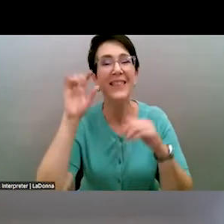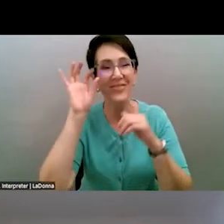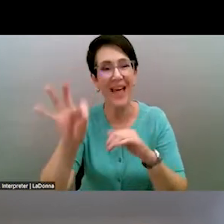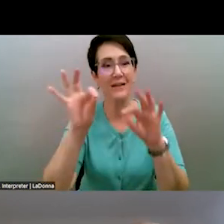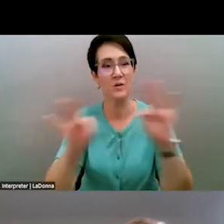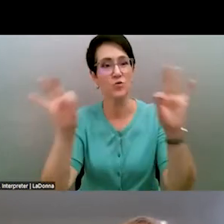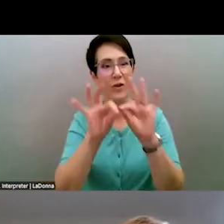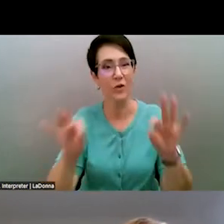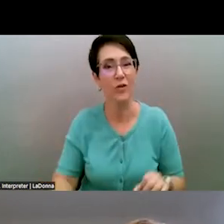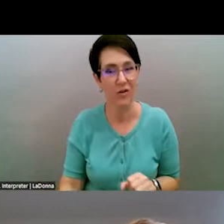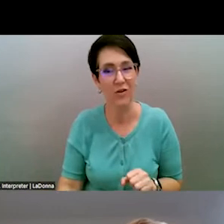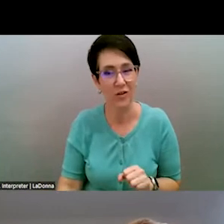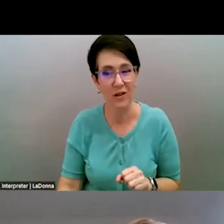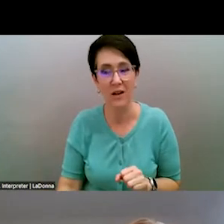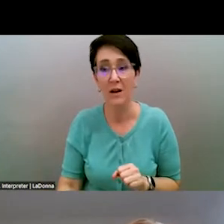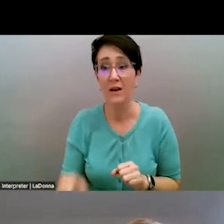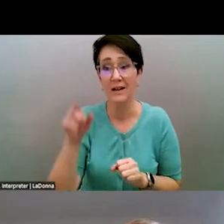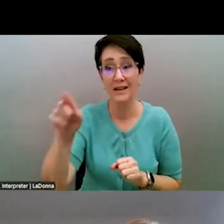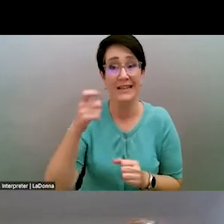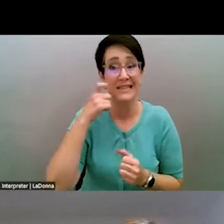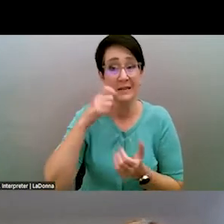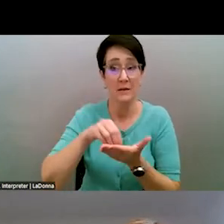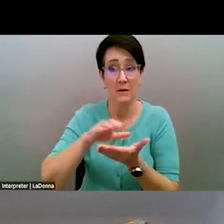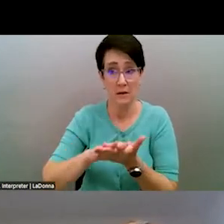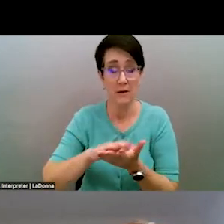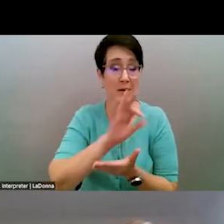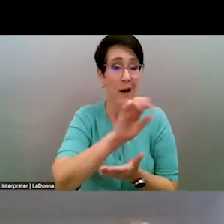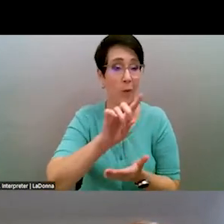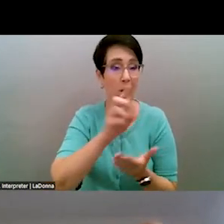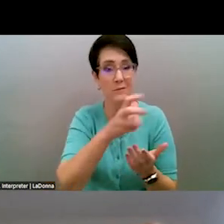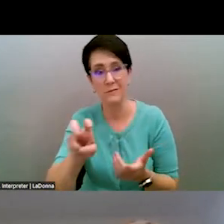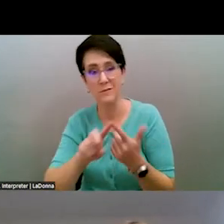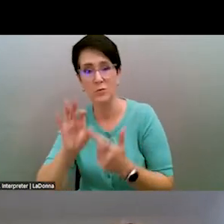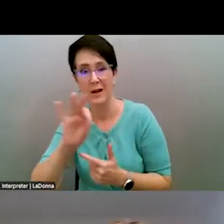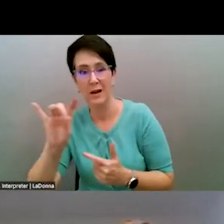THE DOCUMENT, I SHARED. WE TALKED A LOT ABOUT, NOT JUST KIND OF HAVING, YOU KNOW, SEPARATE, AND CHILD